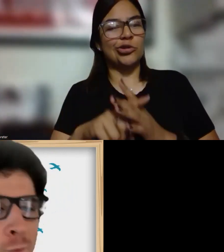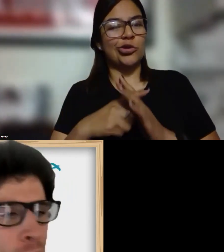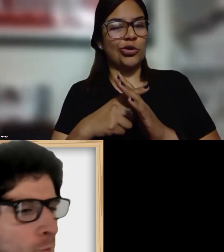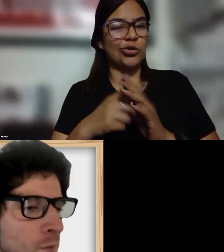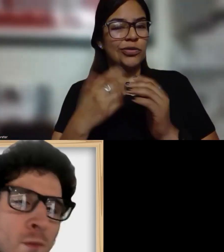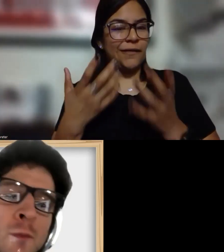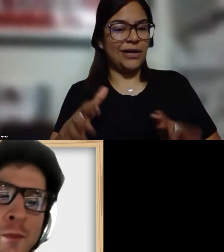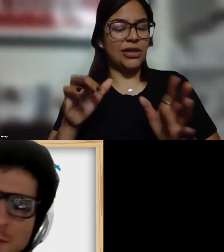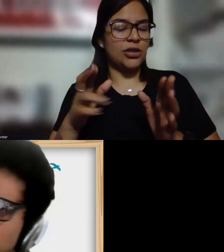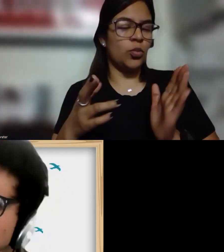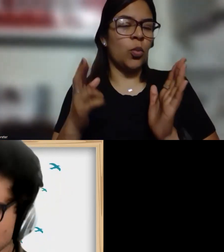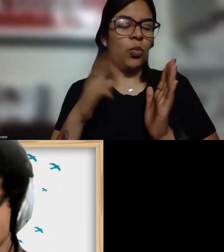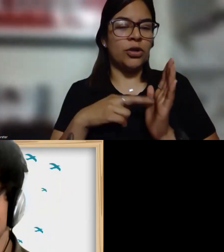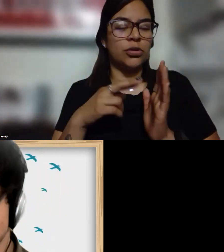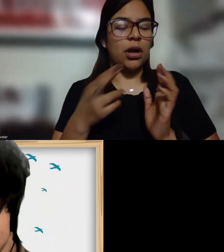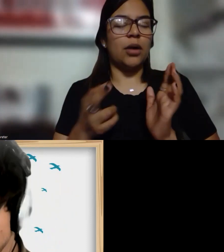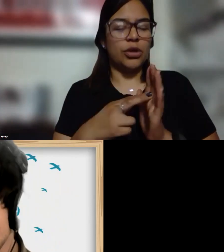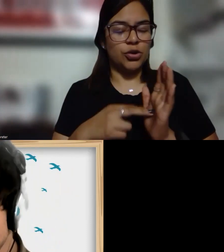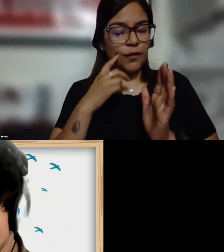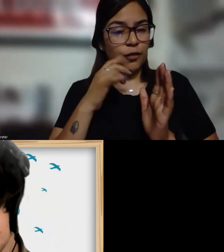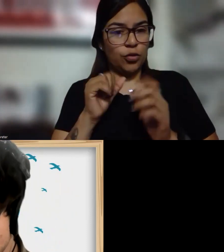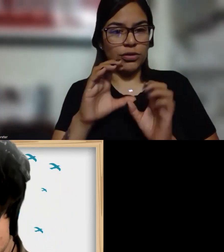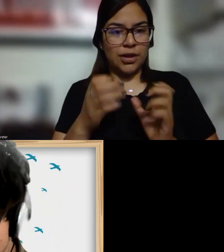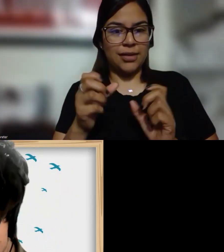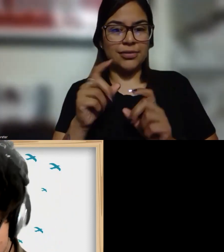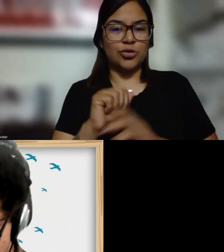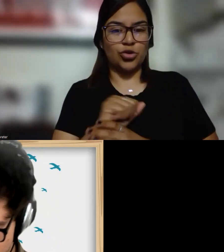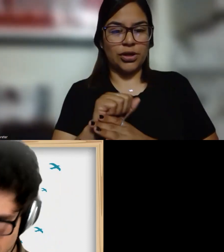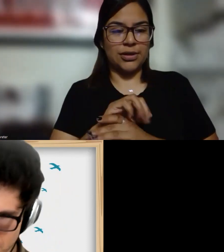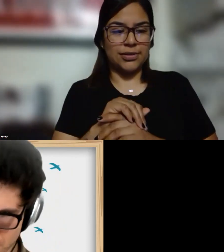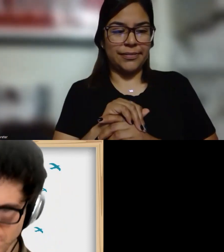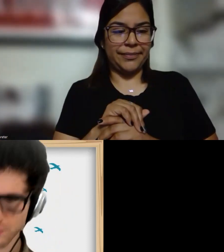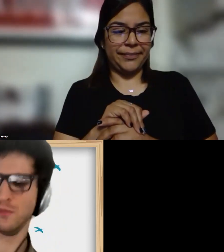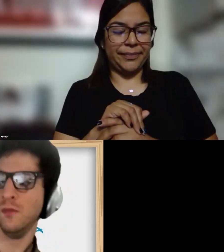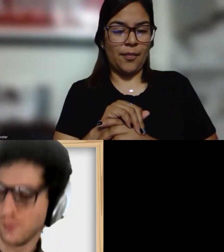we can get started um but uh yeah once it gets started we have until September of